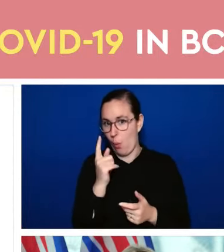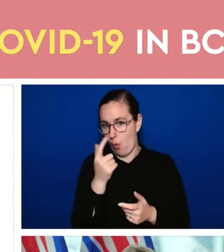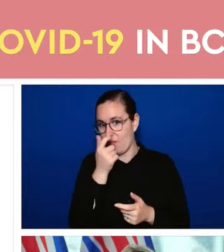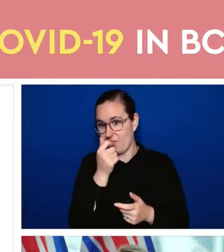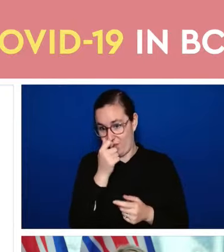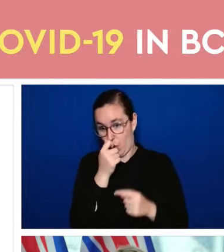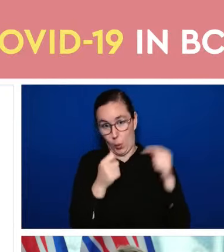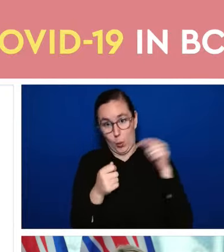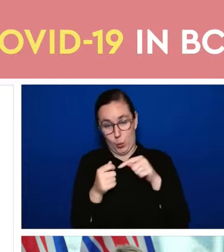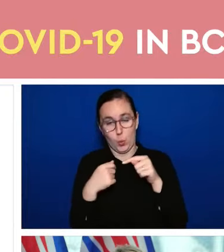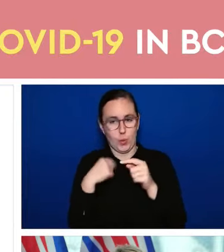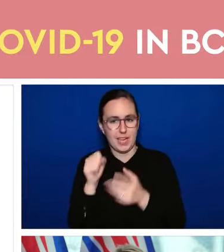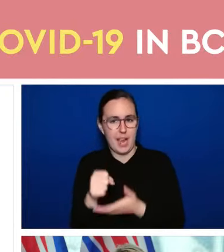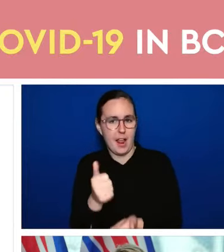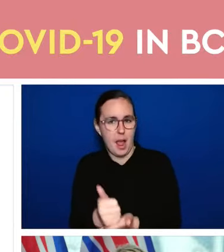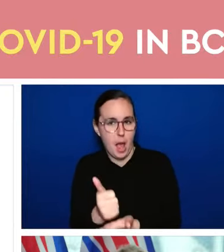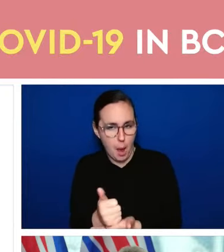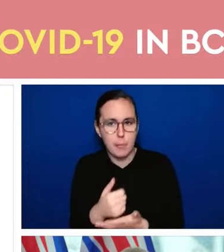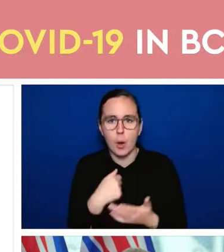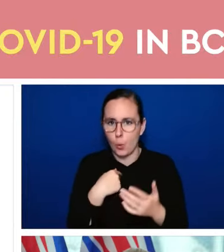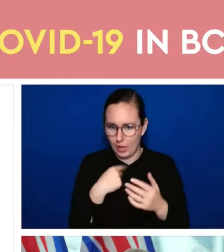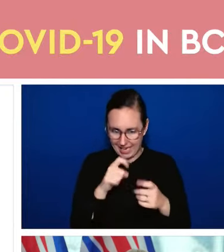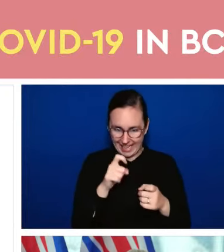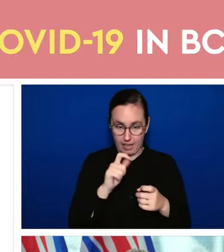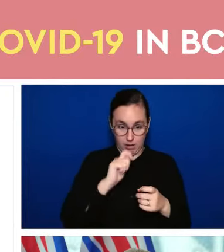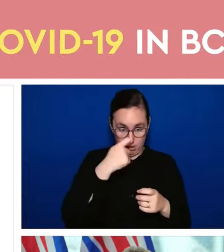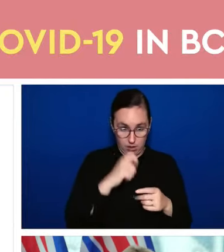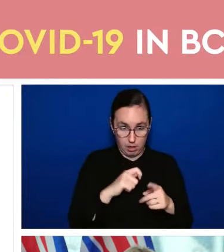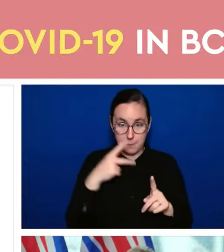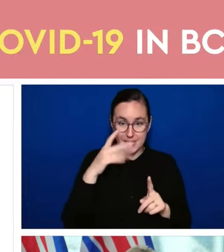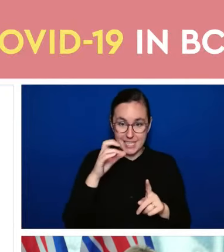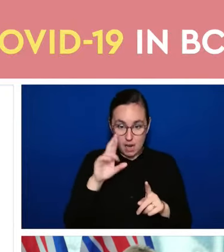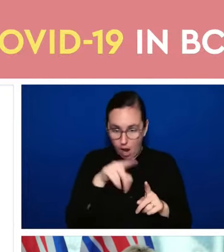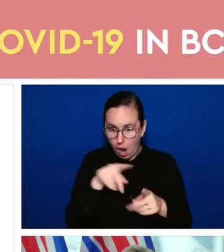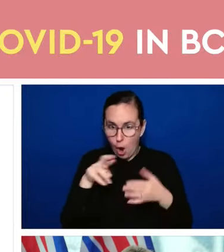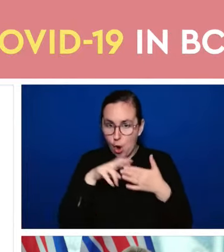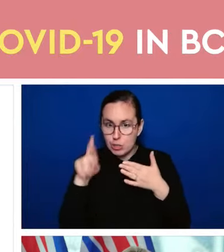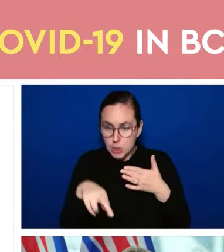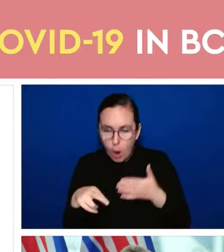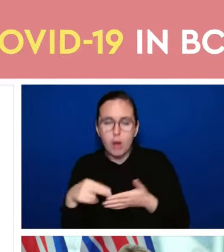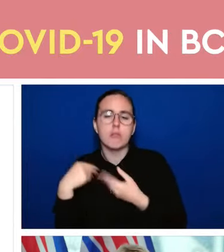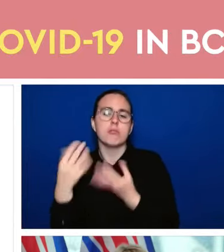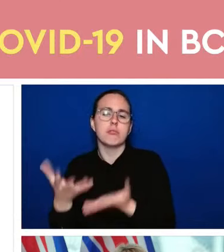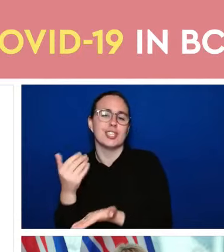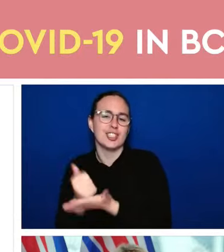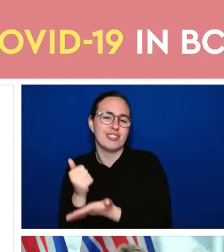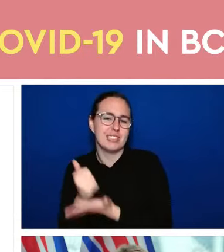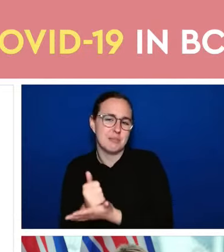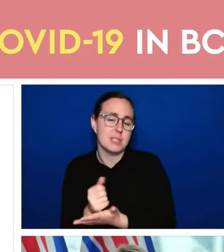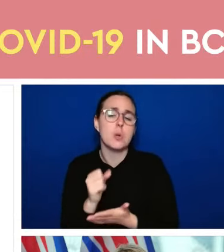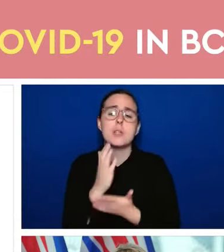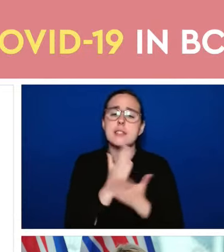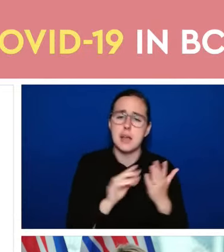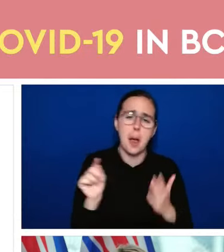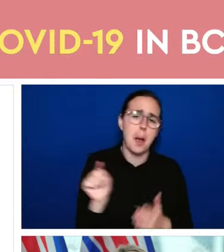knowing that in some remote parts of the province and- other places access to healthcare workers may be a challenge. So